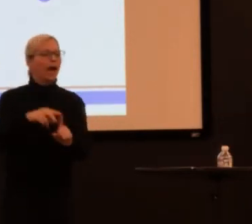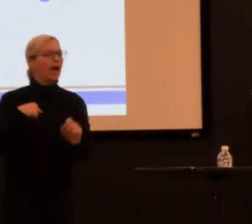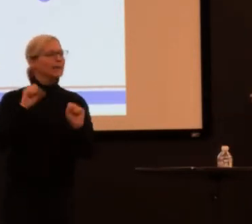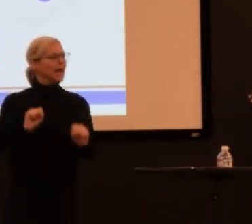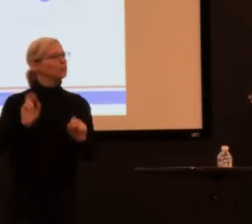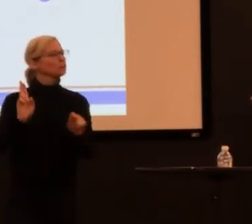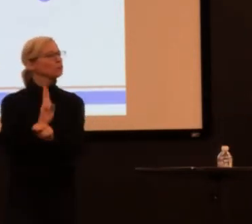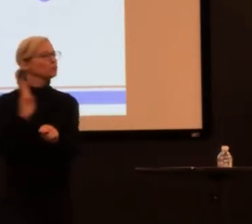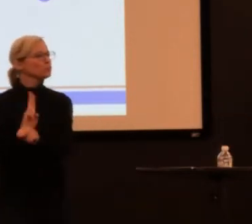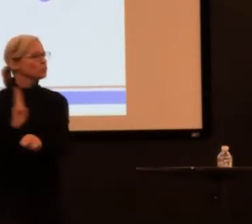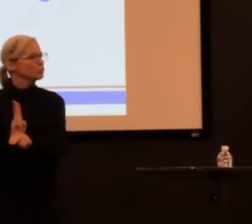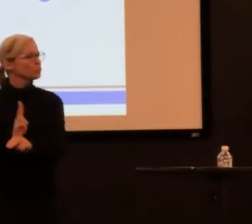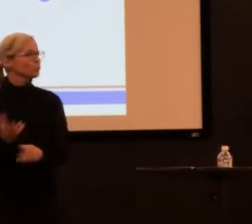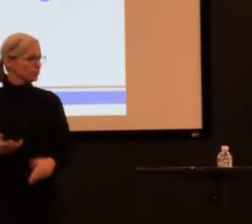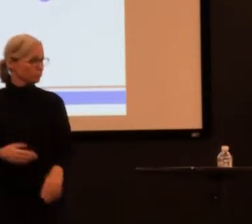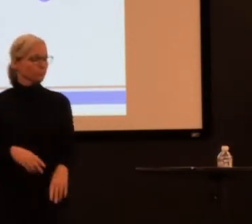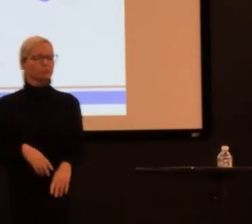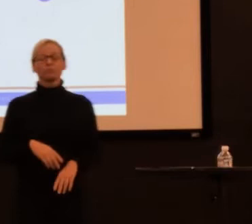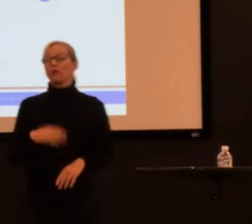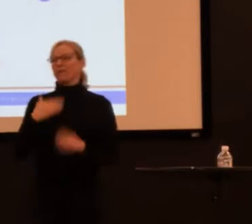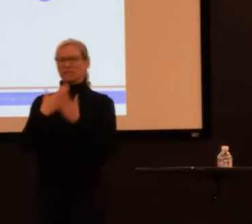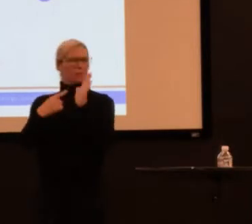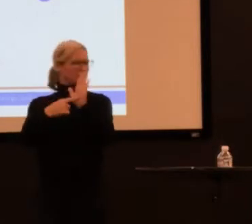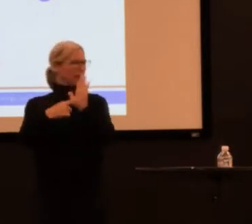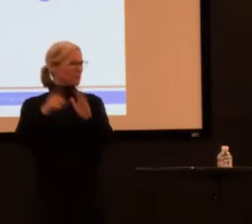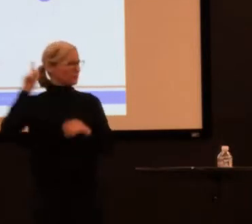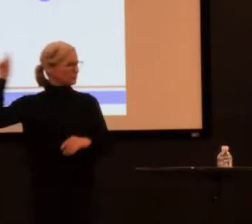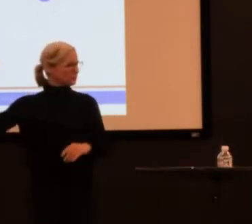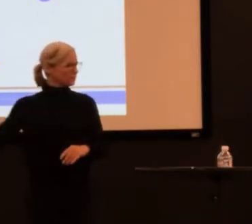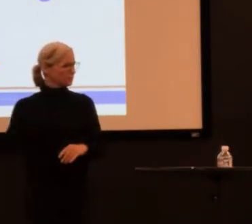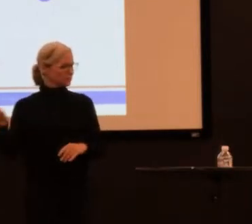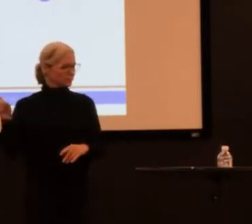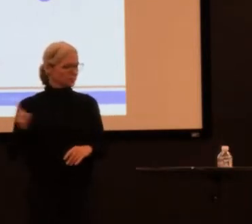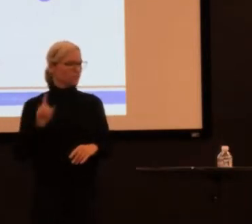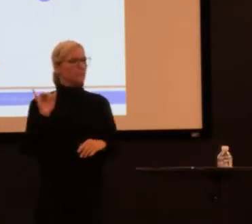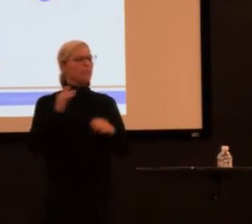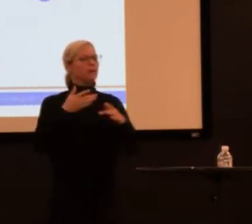some illustrations of the main categories